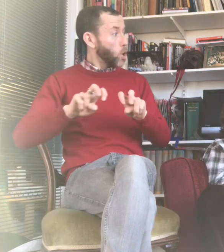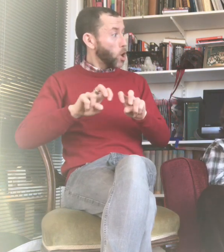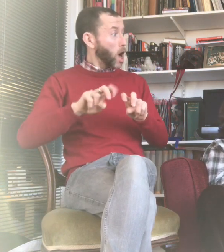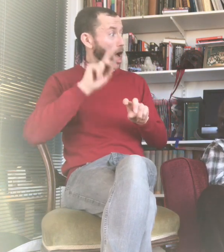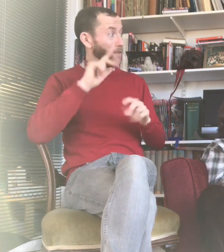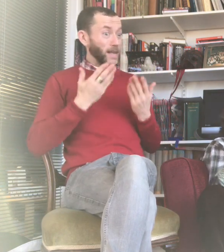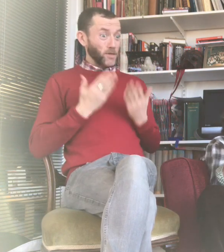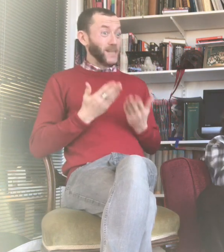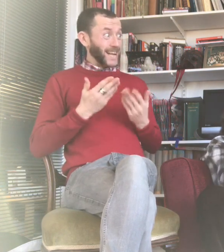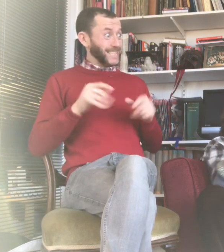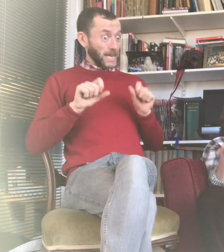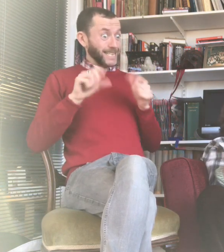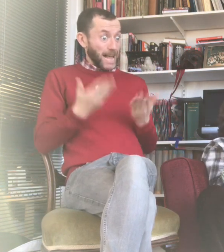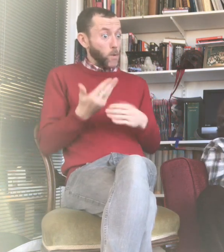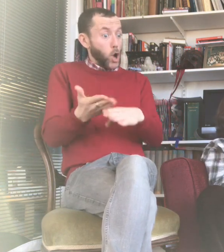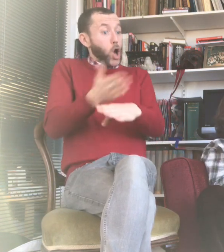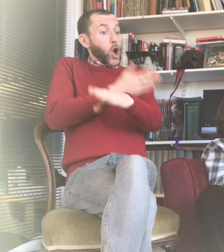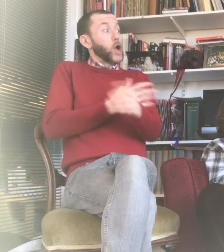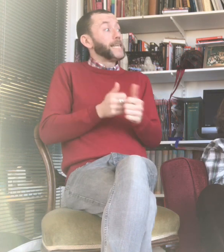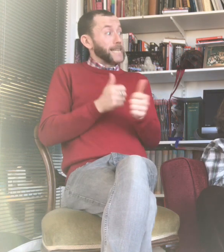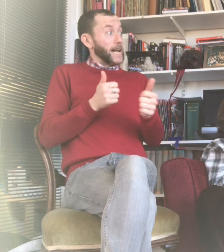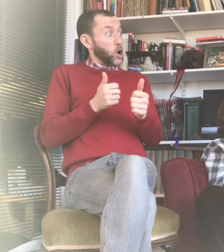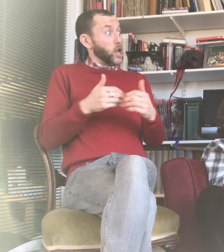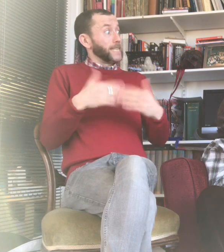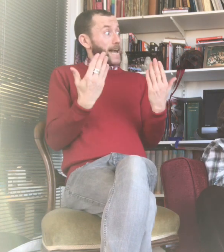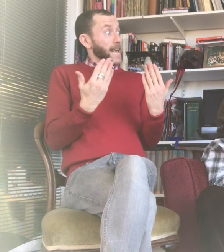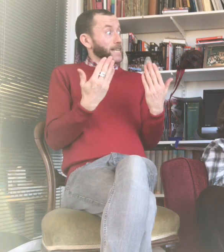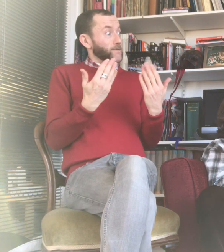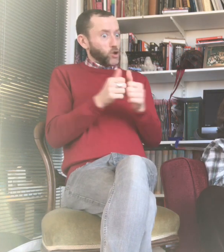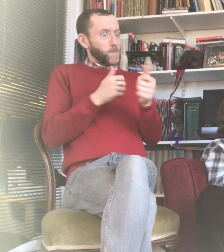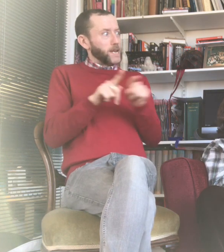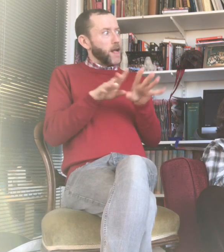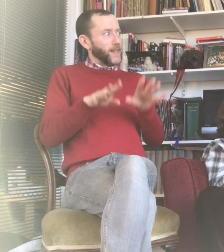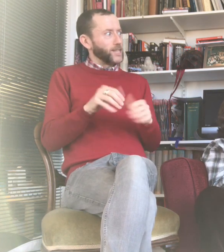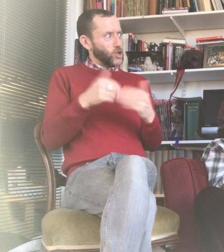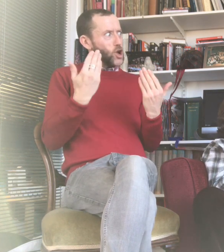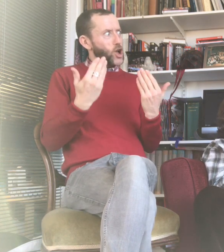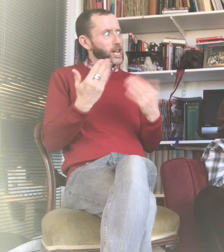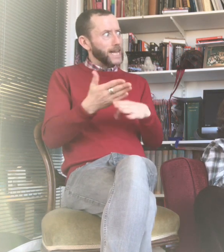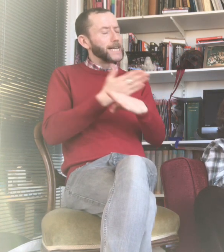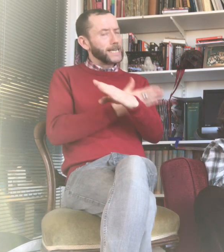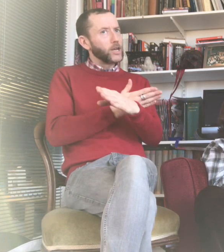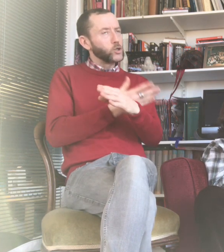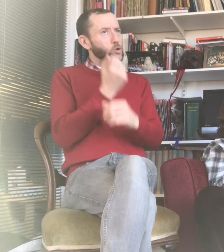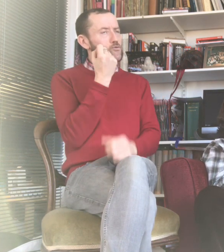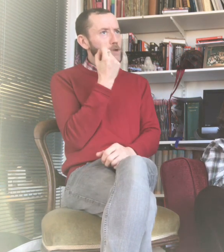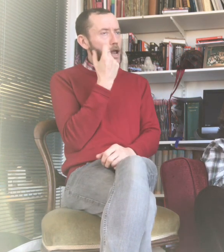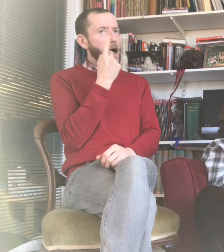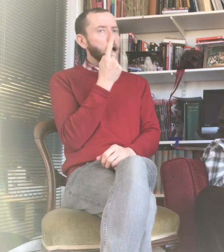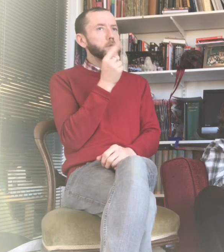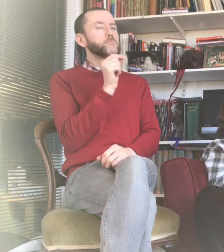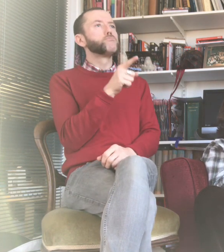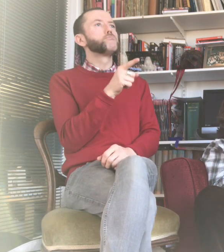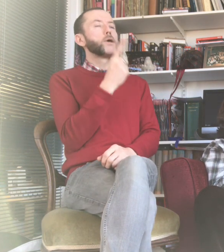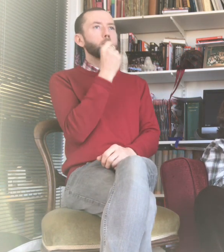days in a company like the RSC to...to really realise what possibilities and